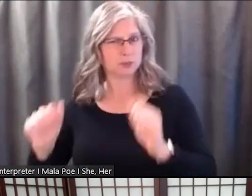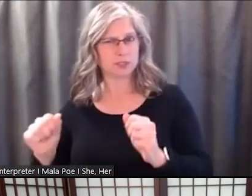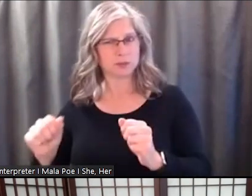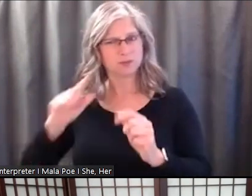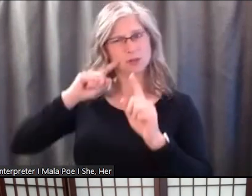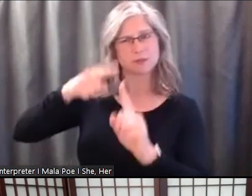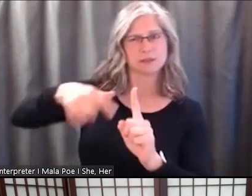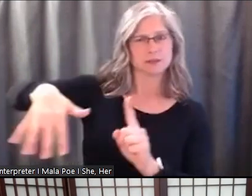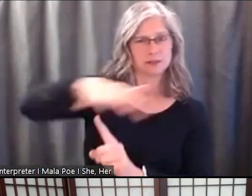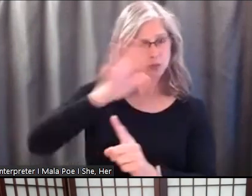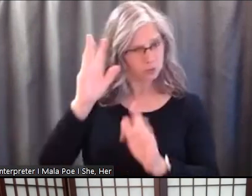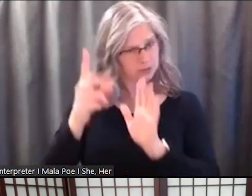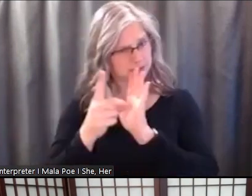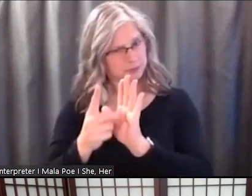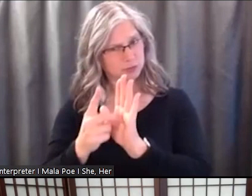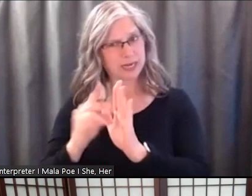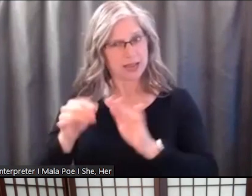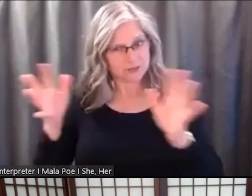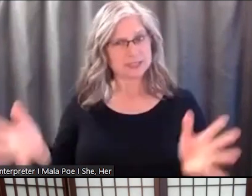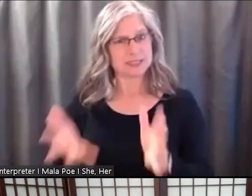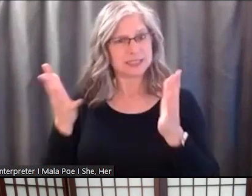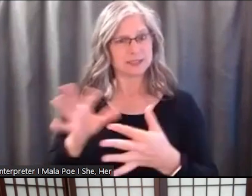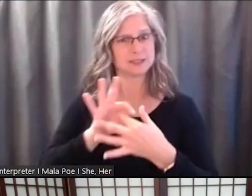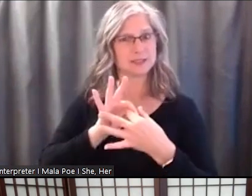demonstrate and facilitate relational accountability?